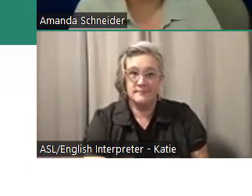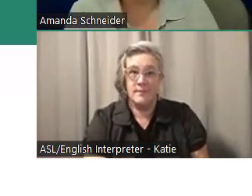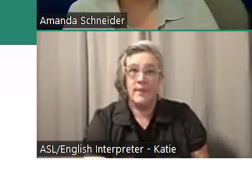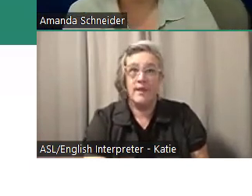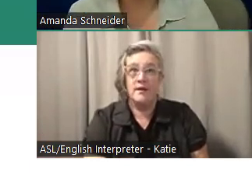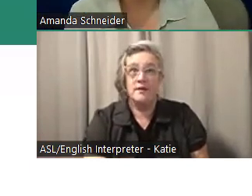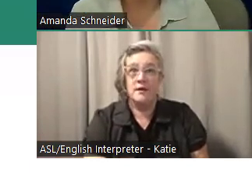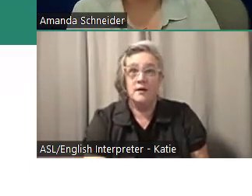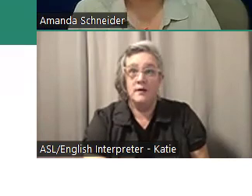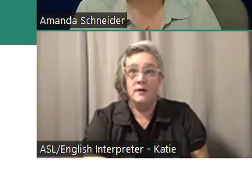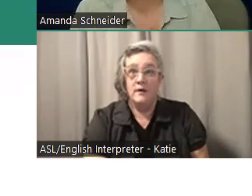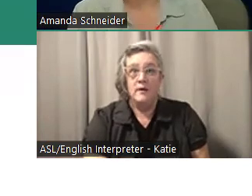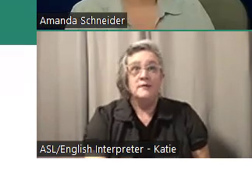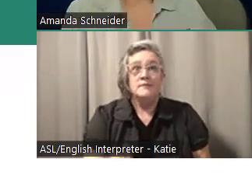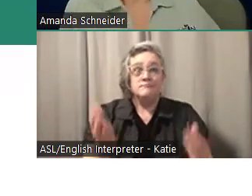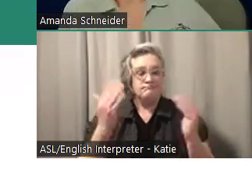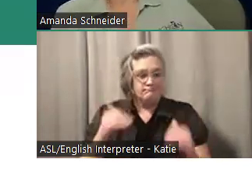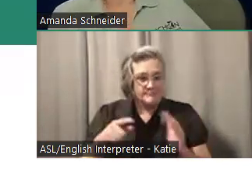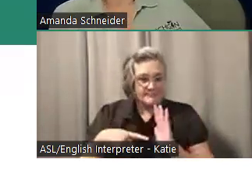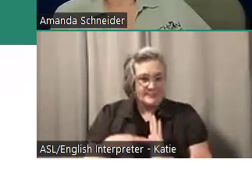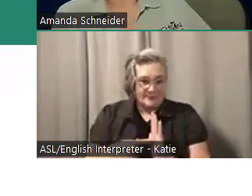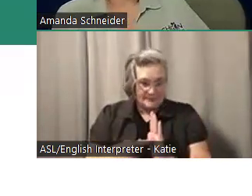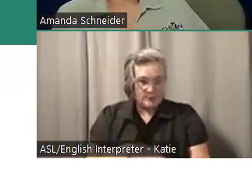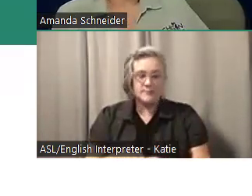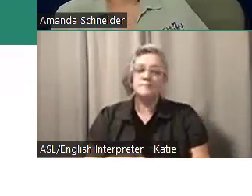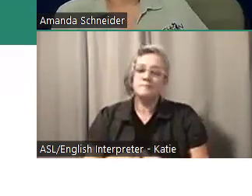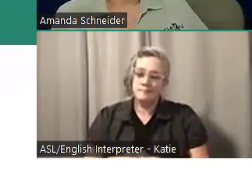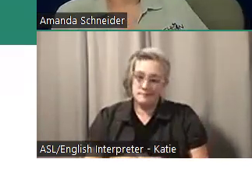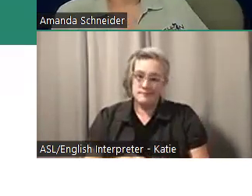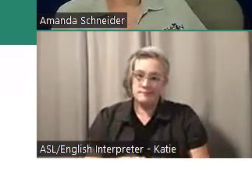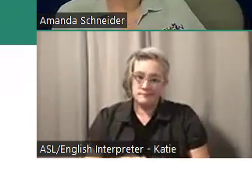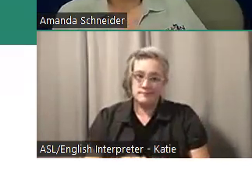All right, and then another example, um, this book is called